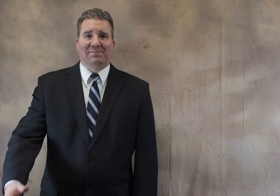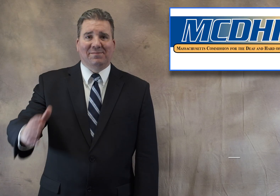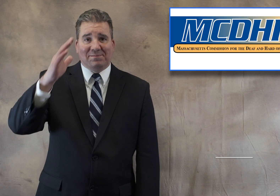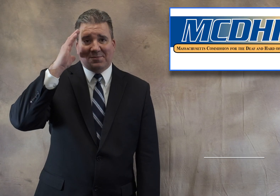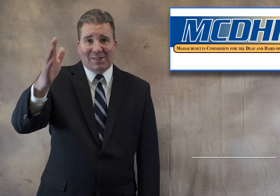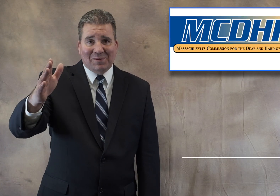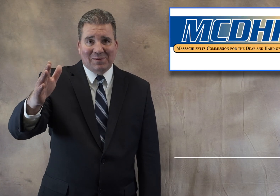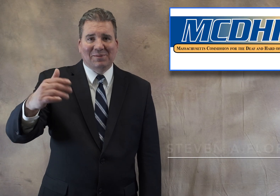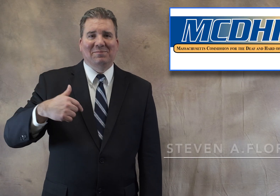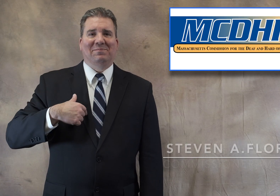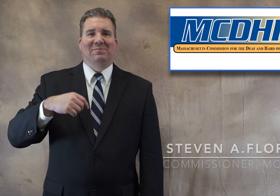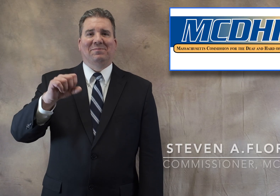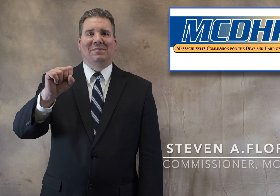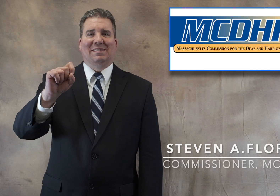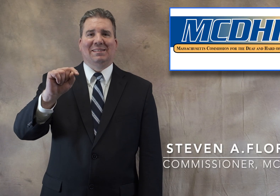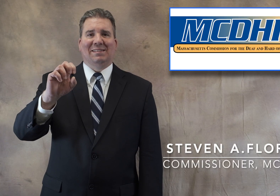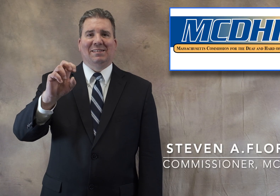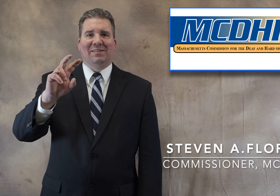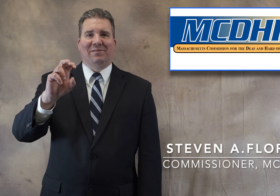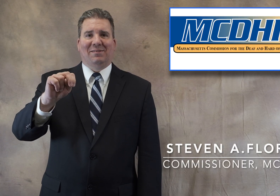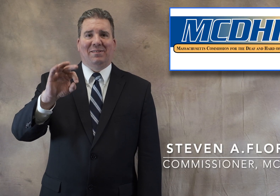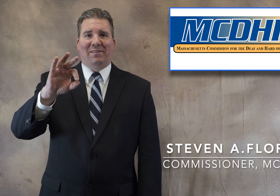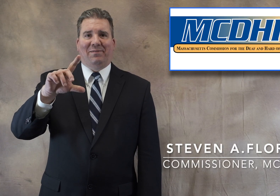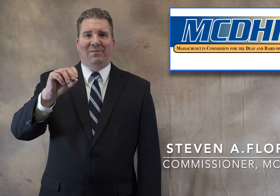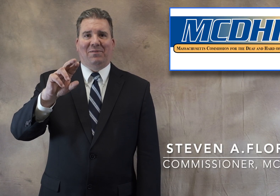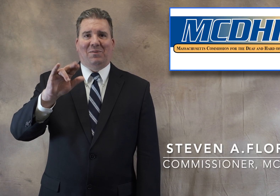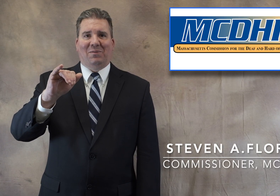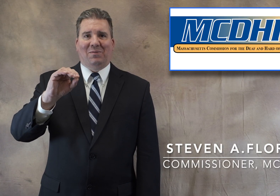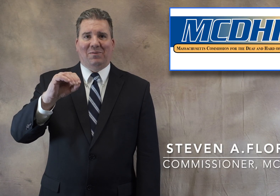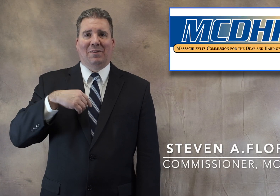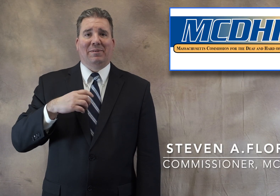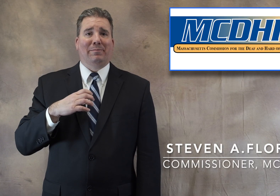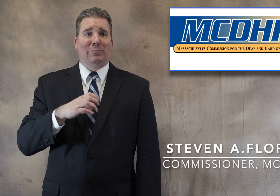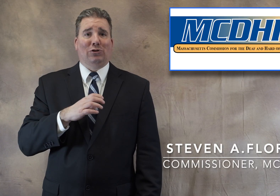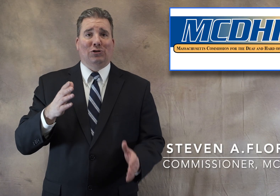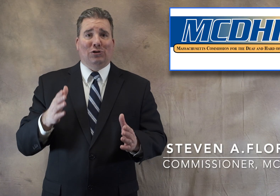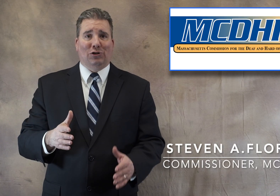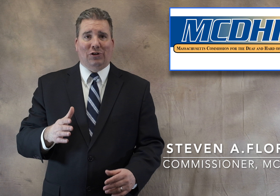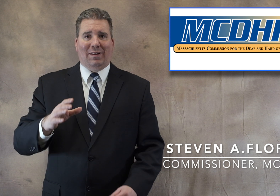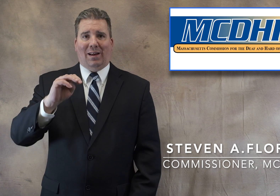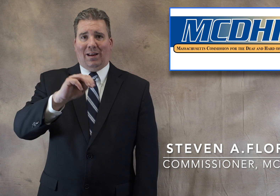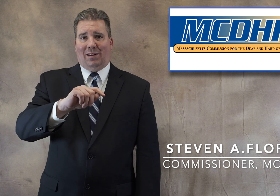Hello, I’m Steven Florio, Commissioner of